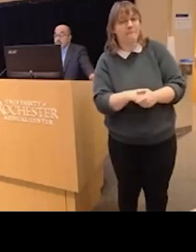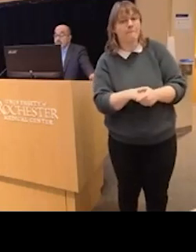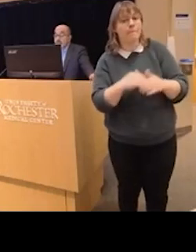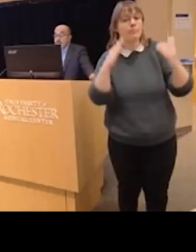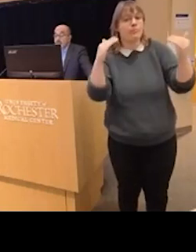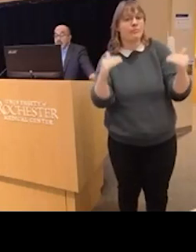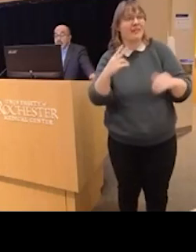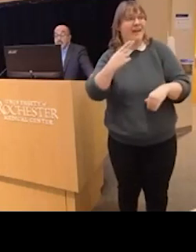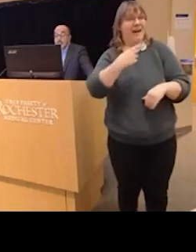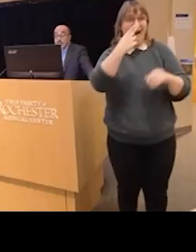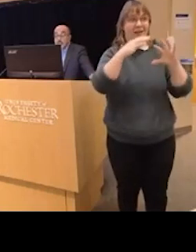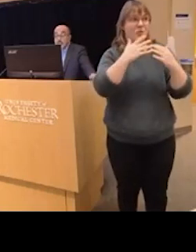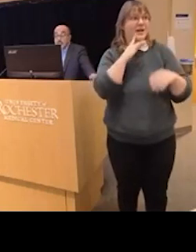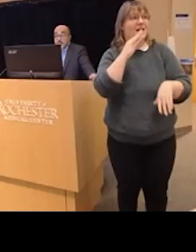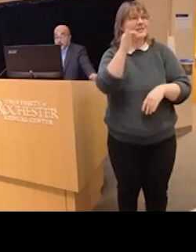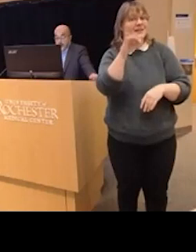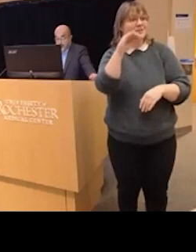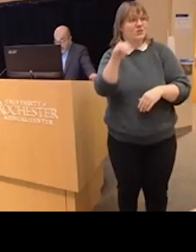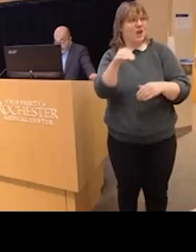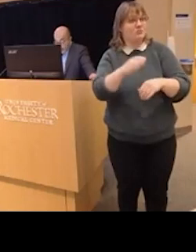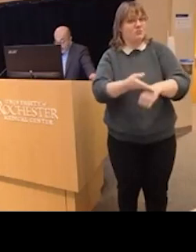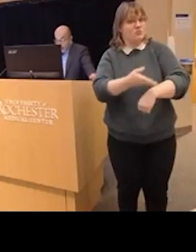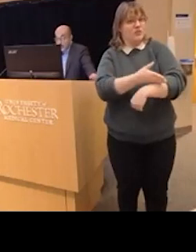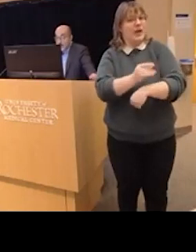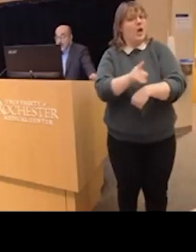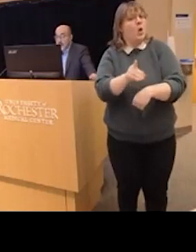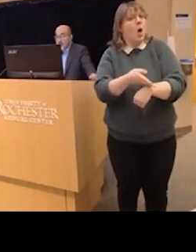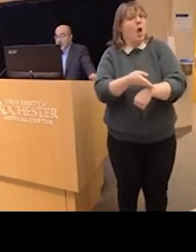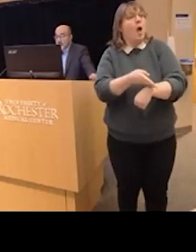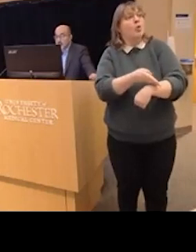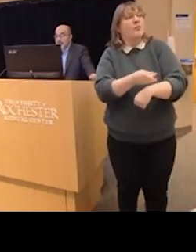the High group had a 19% Improvement in pain so they improved but it really wasn't really